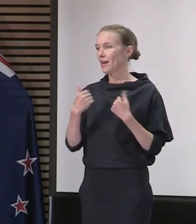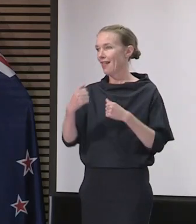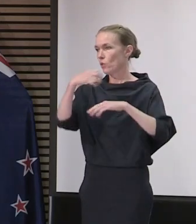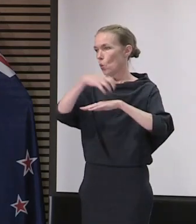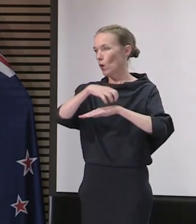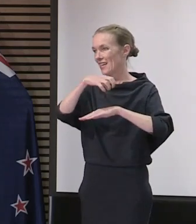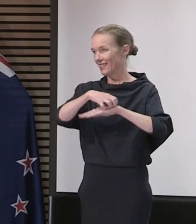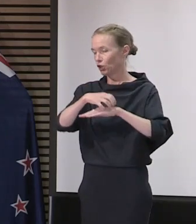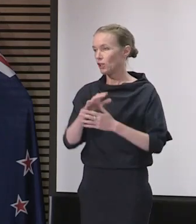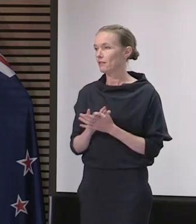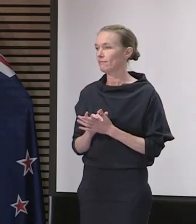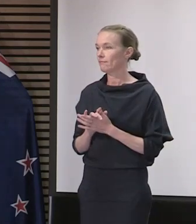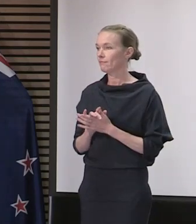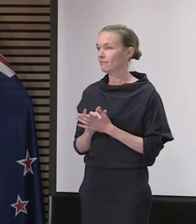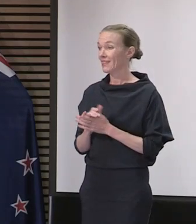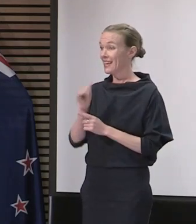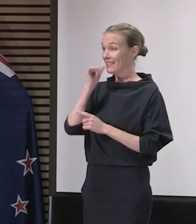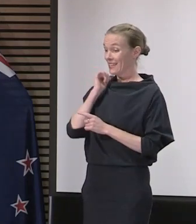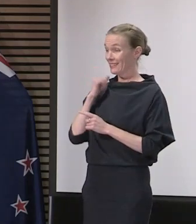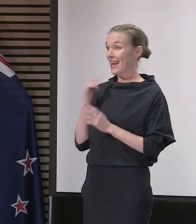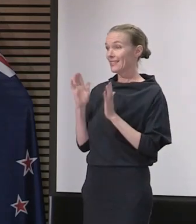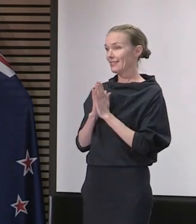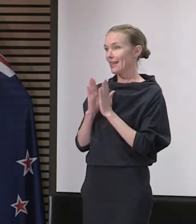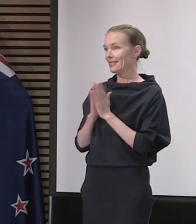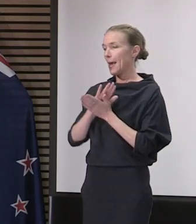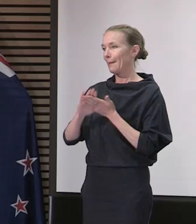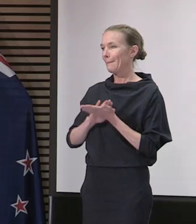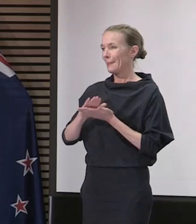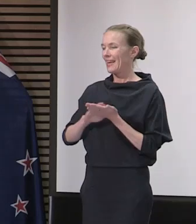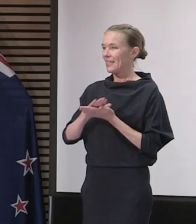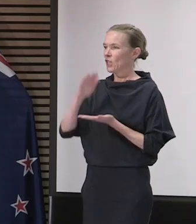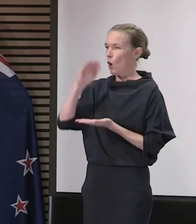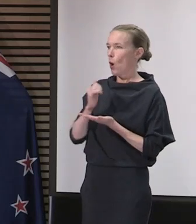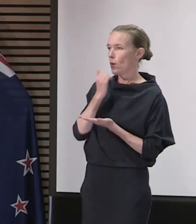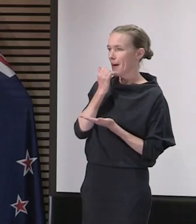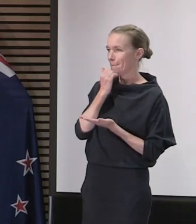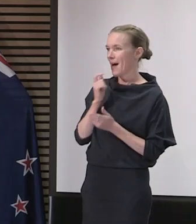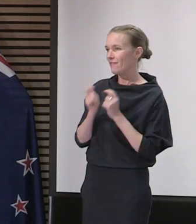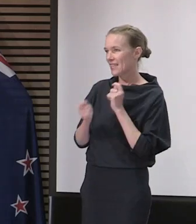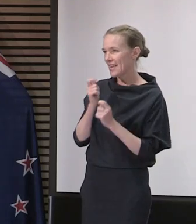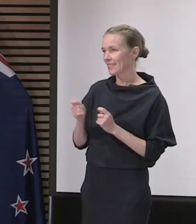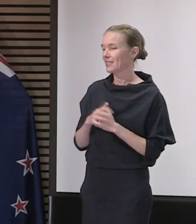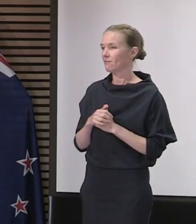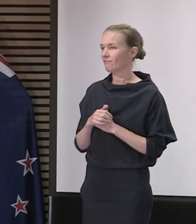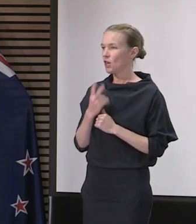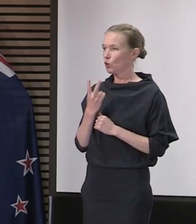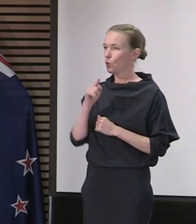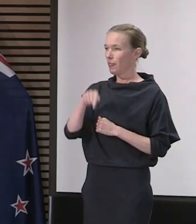the number that we continue to report to the World Health Organization. Yesterday, being